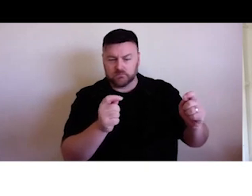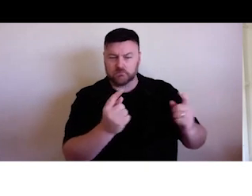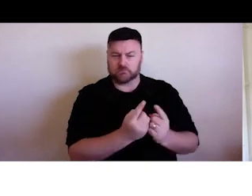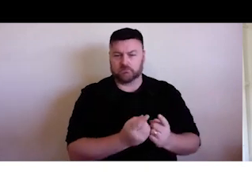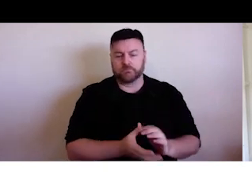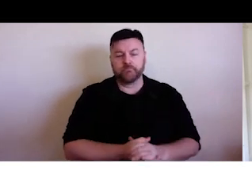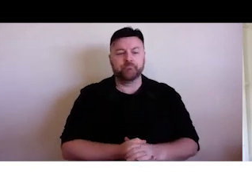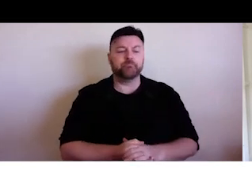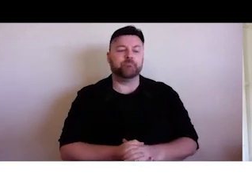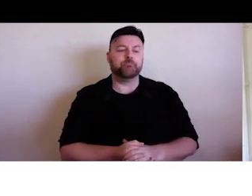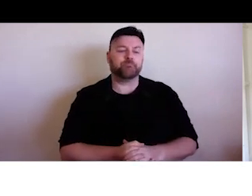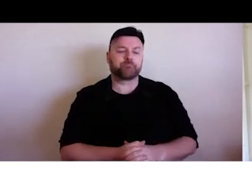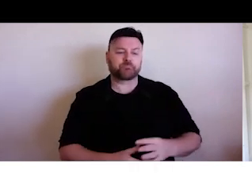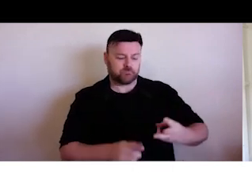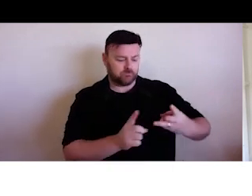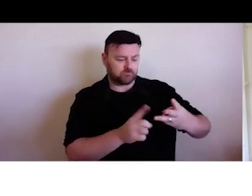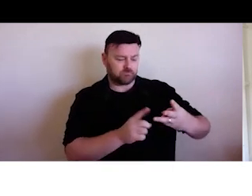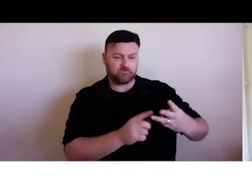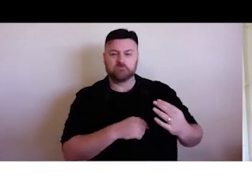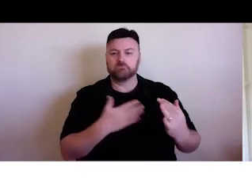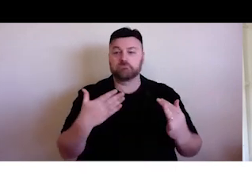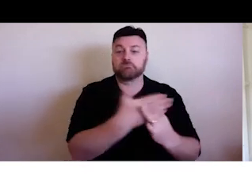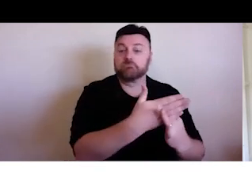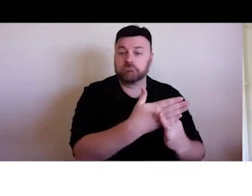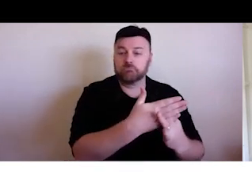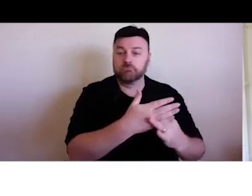function of leadership is to disruption the status quo and move